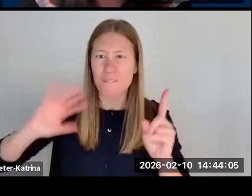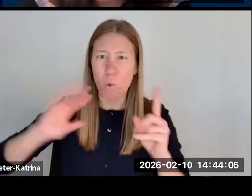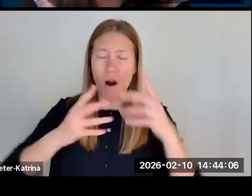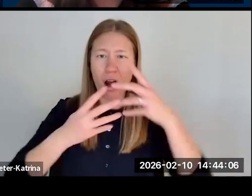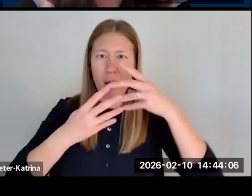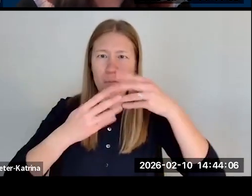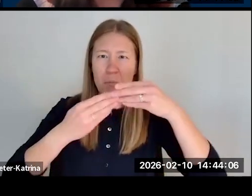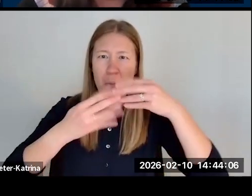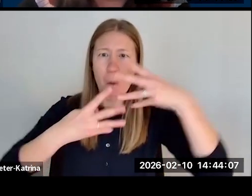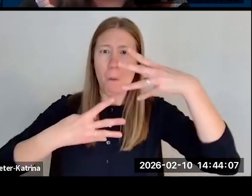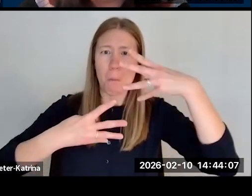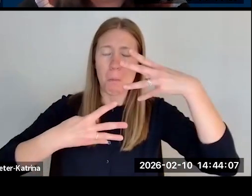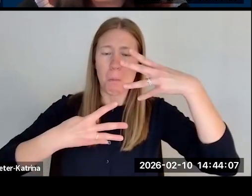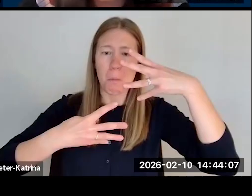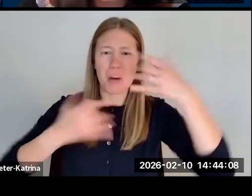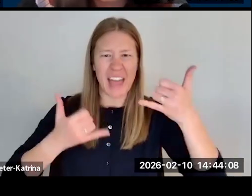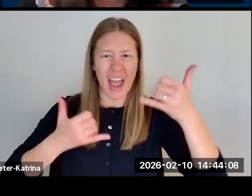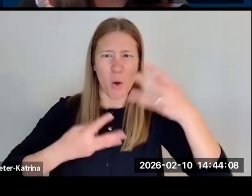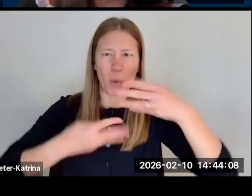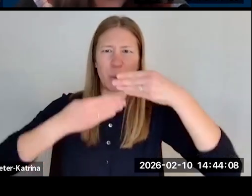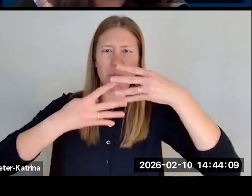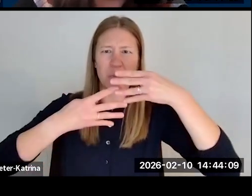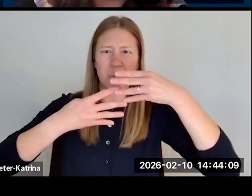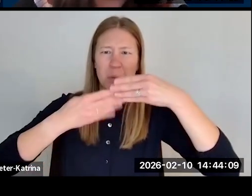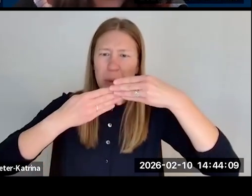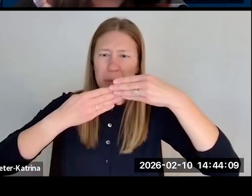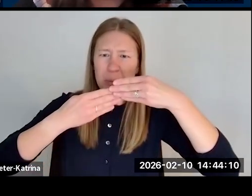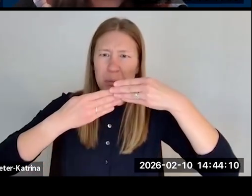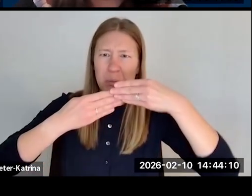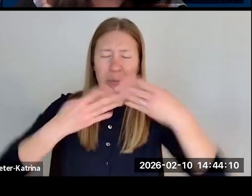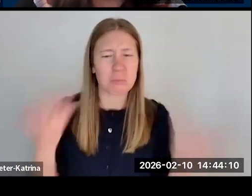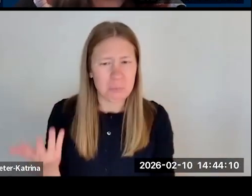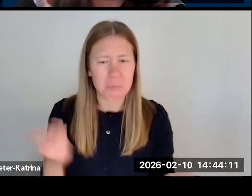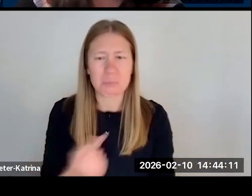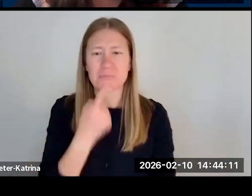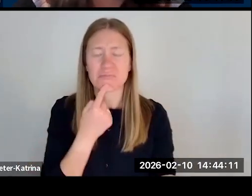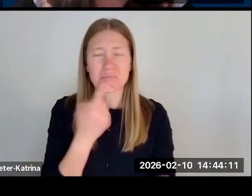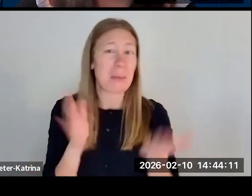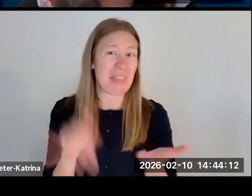Maybe that was important for me visually, I wanted there to be some padding between them.